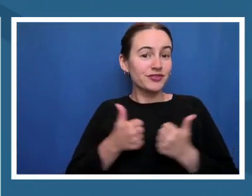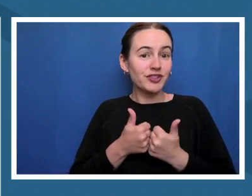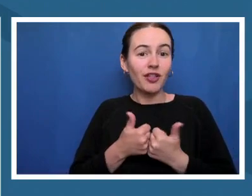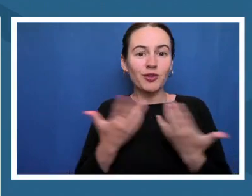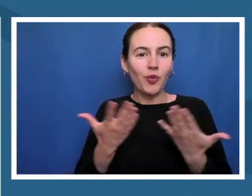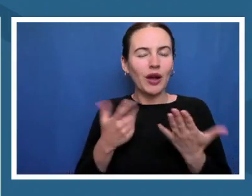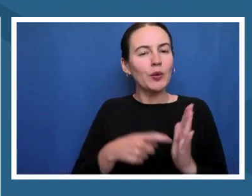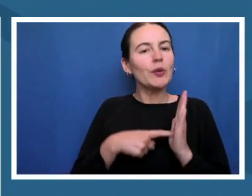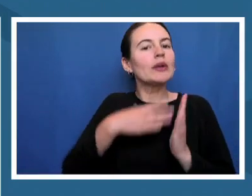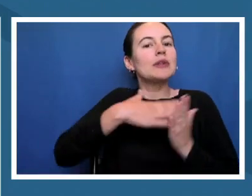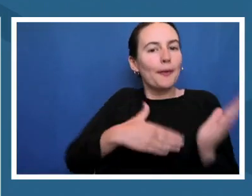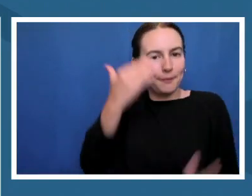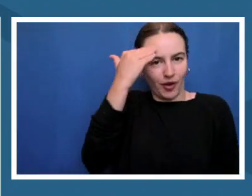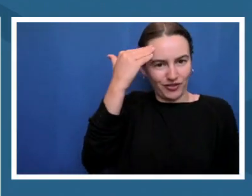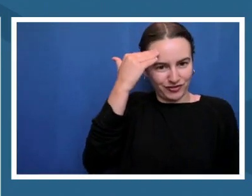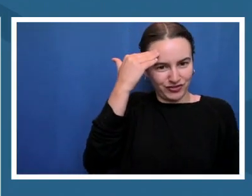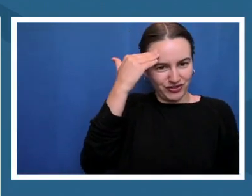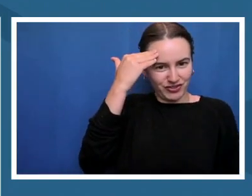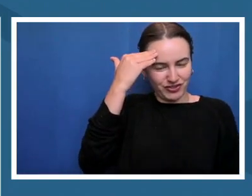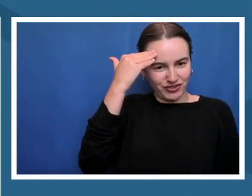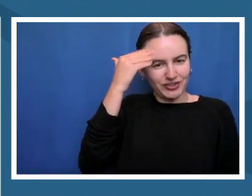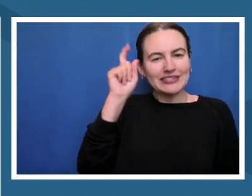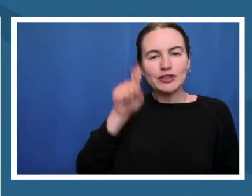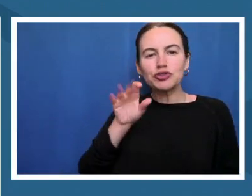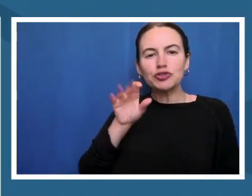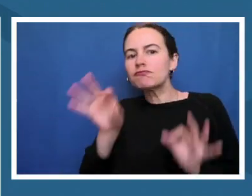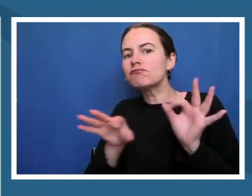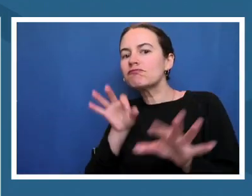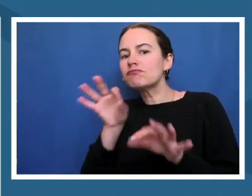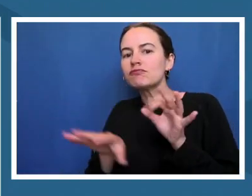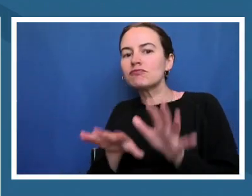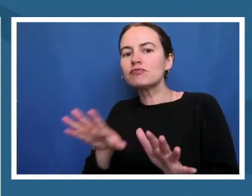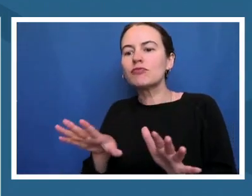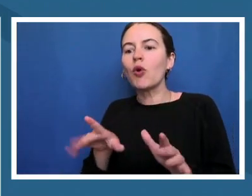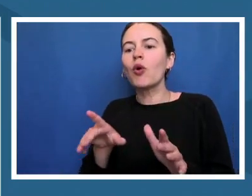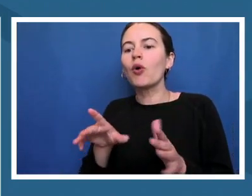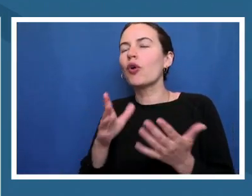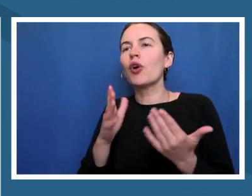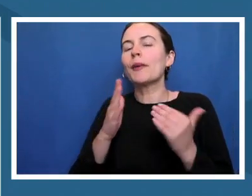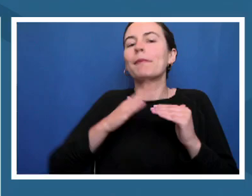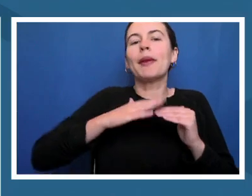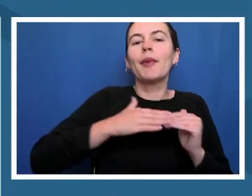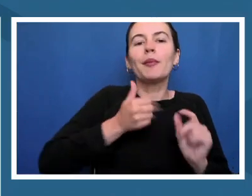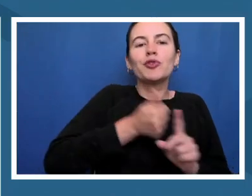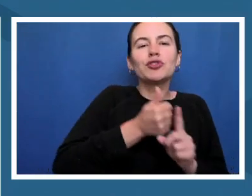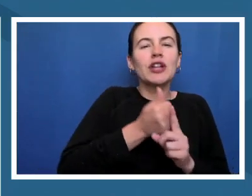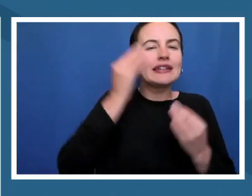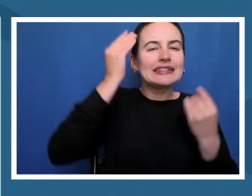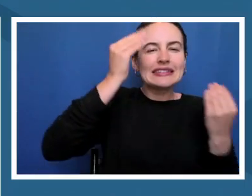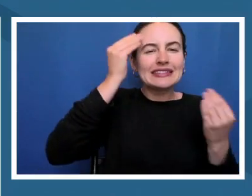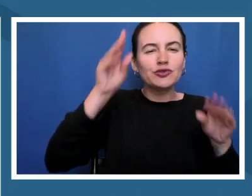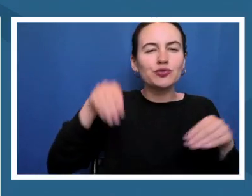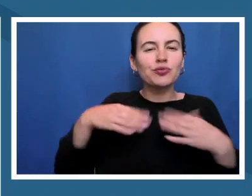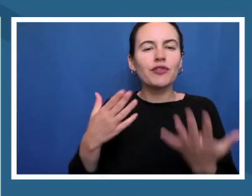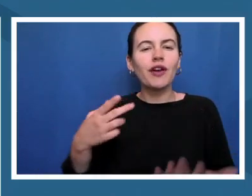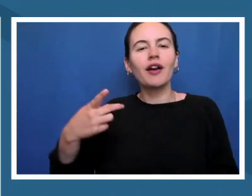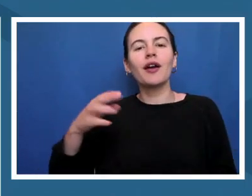that you can give them tidbits or at least have thought about it yourself so you can provide prompts and say well